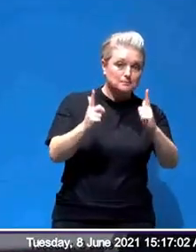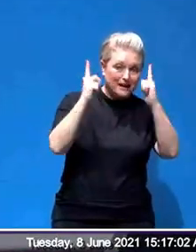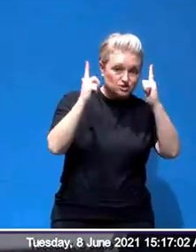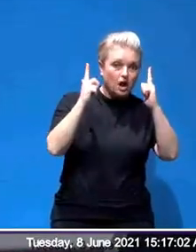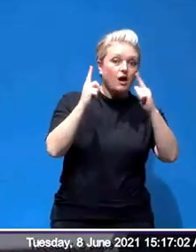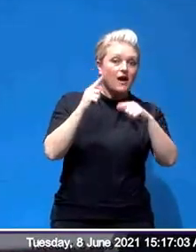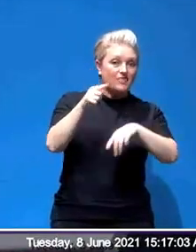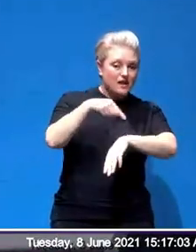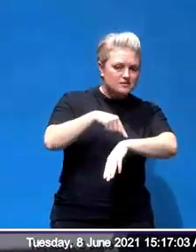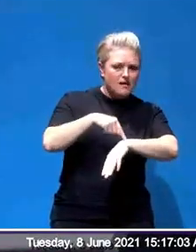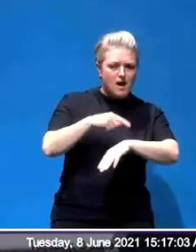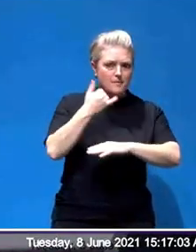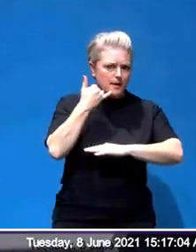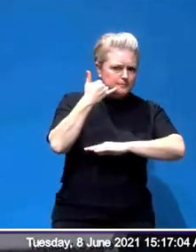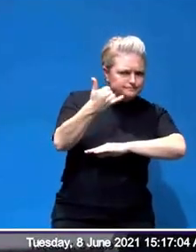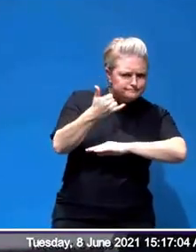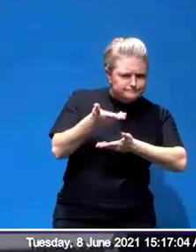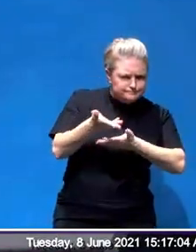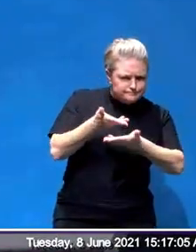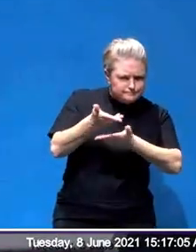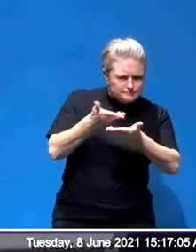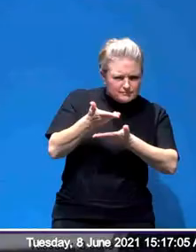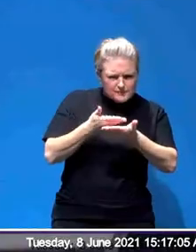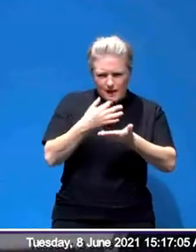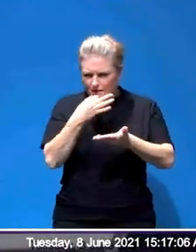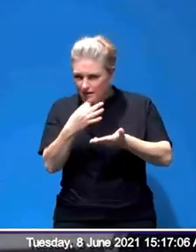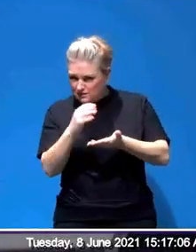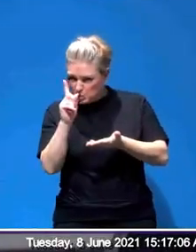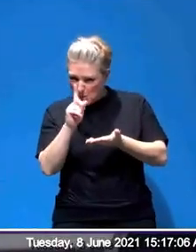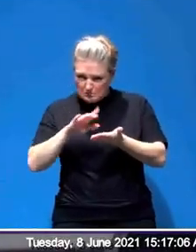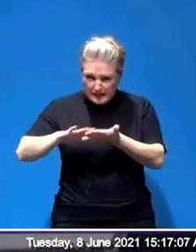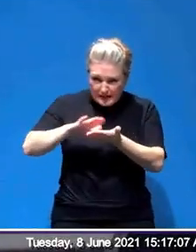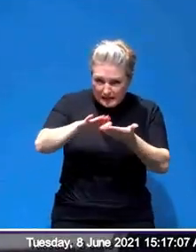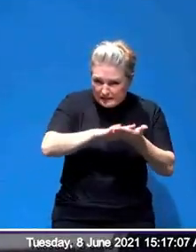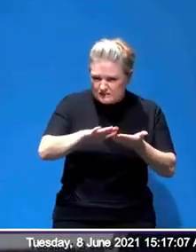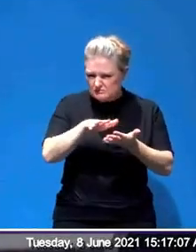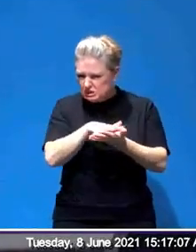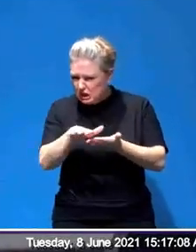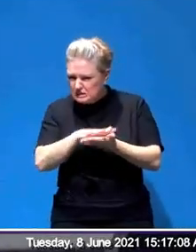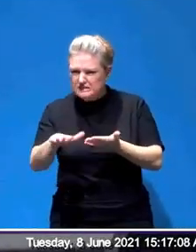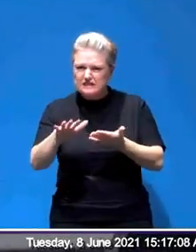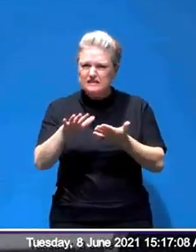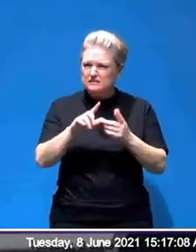get their viewpoint of how things were and if there was anything that they were